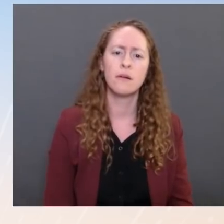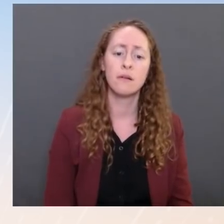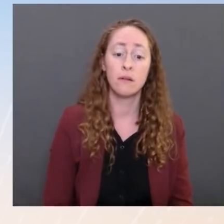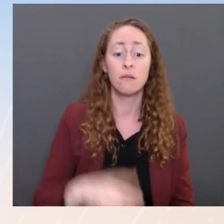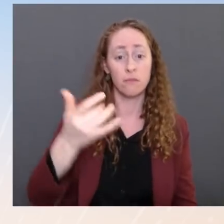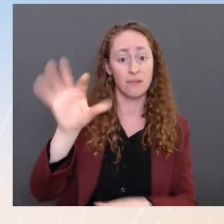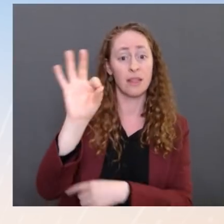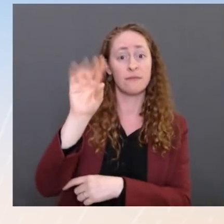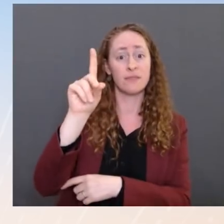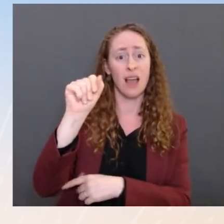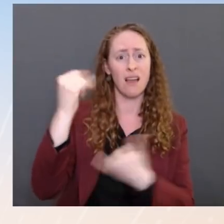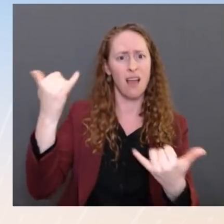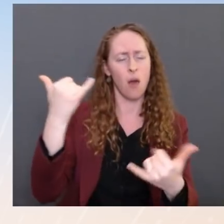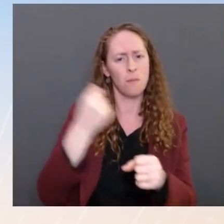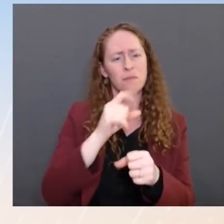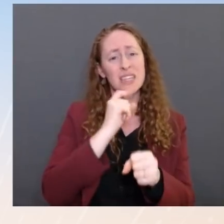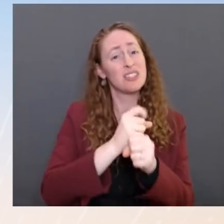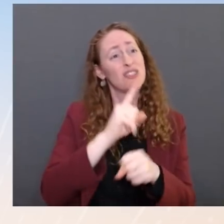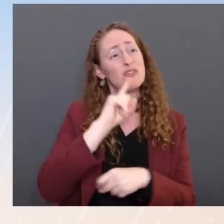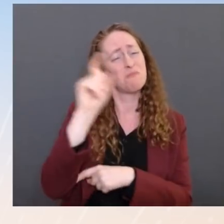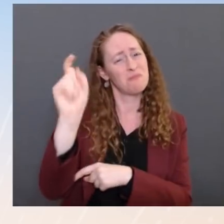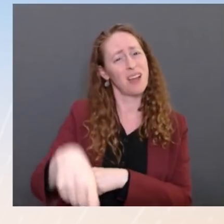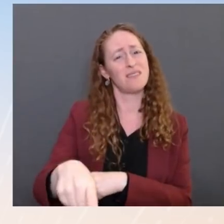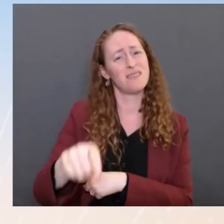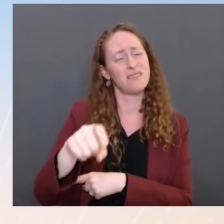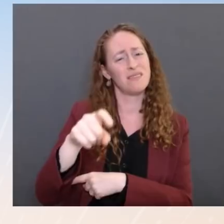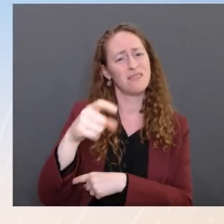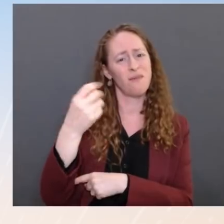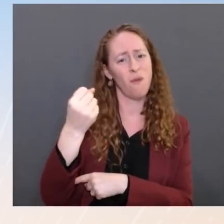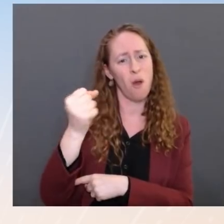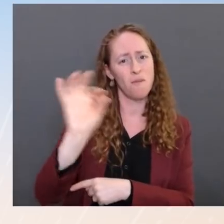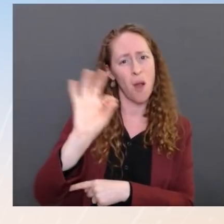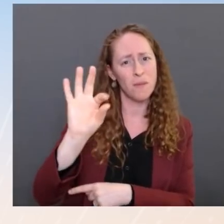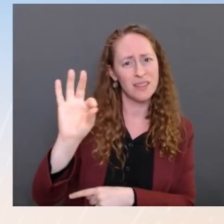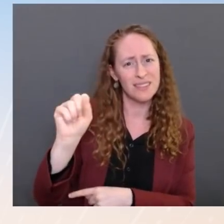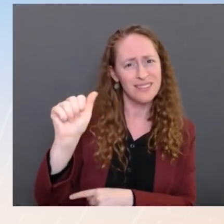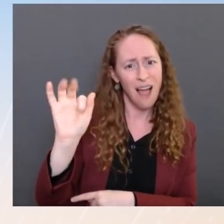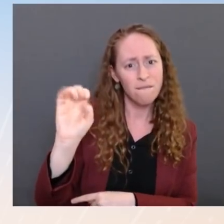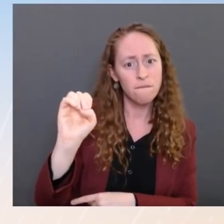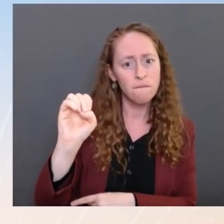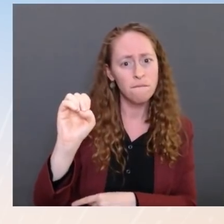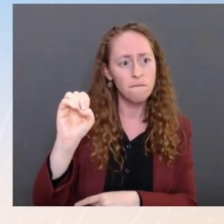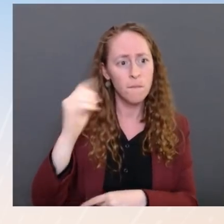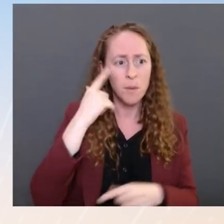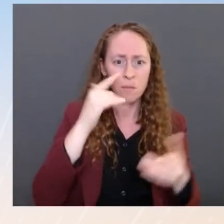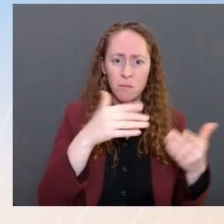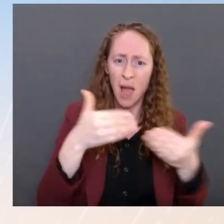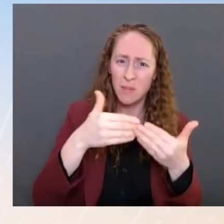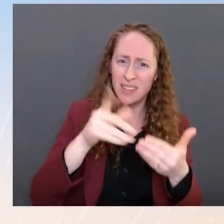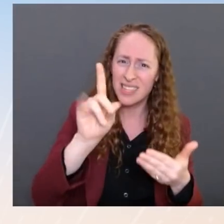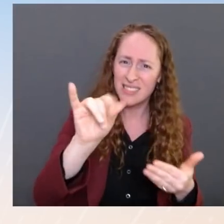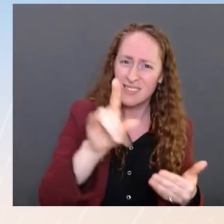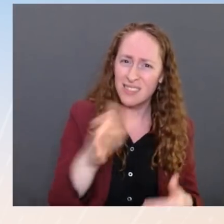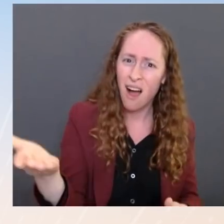There were babies who died from taking this formula, so they were doing their jobs. We have been working -- this administration has been working for weeks